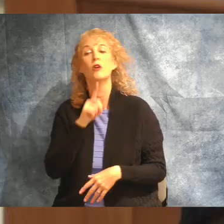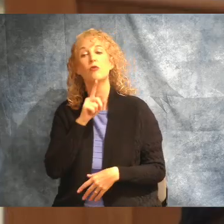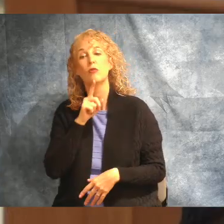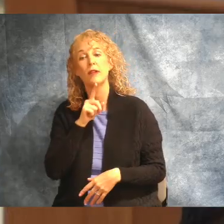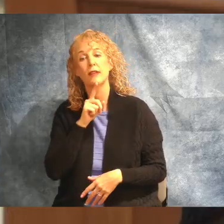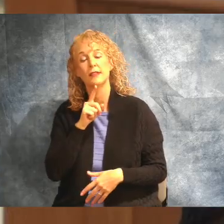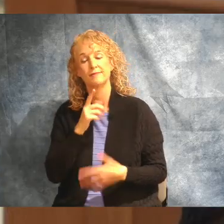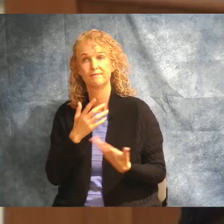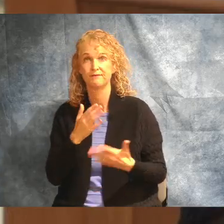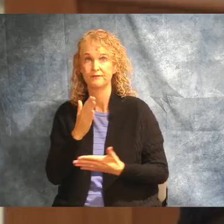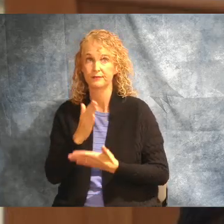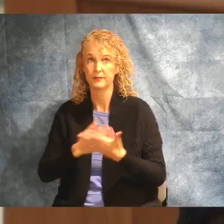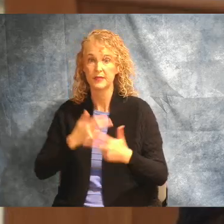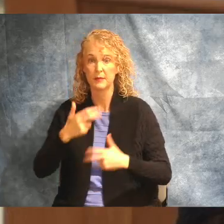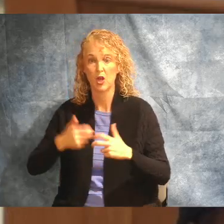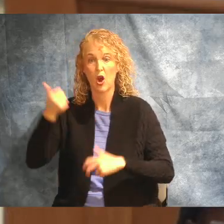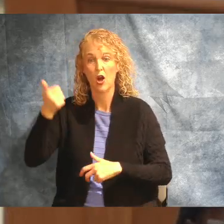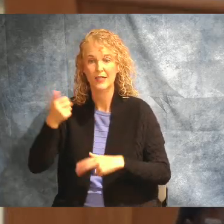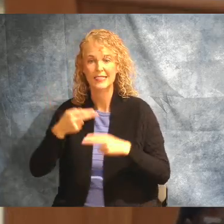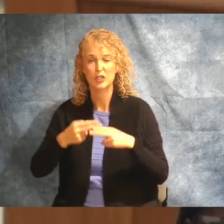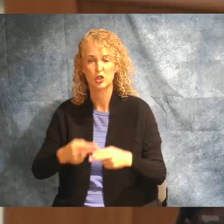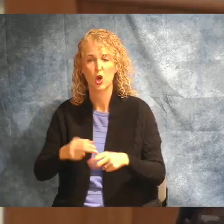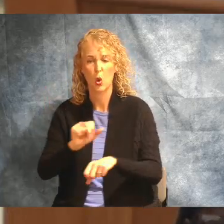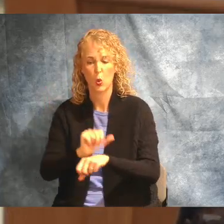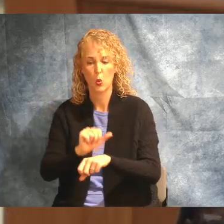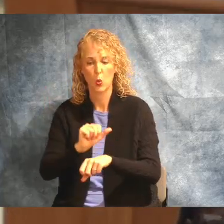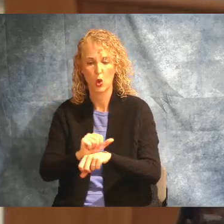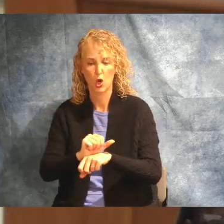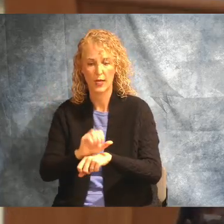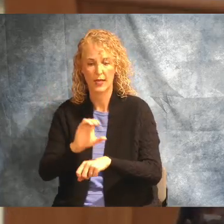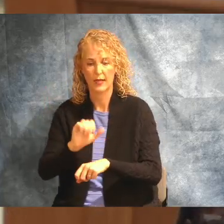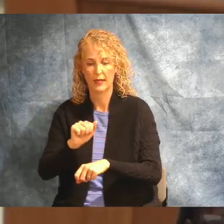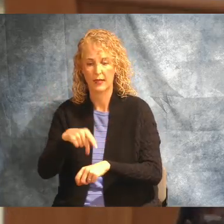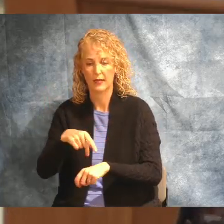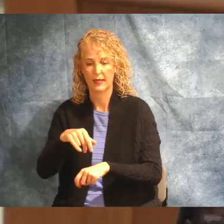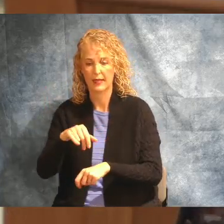is actually working capital for small businesses, we're coming in with that, too. So, we're helping